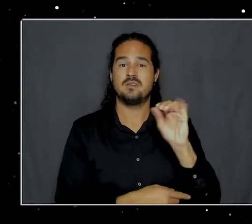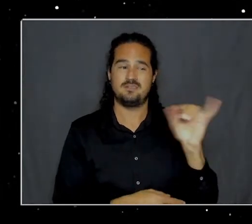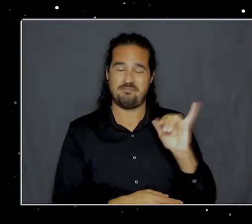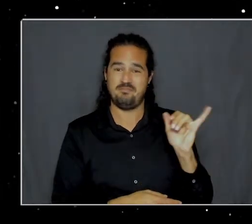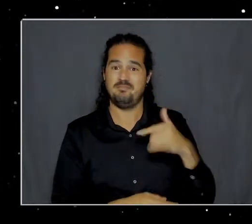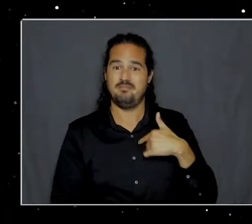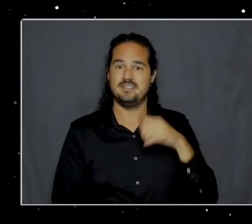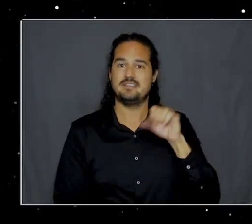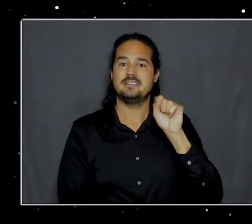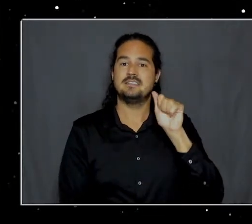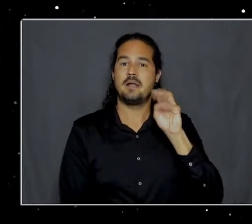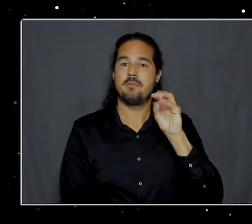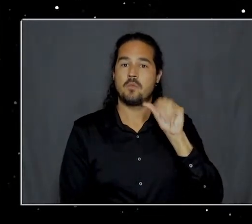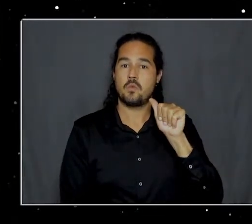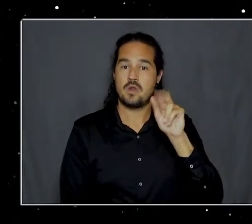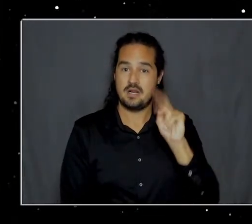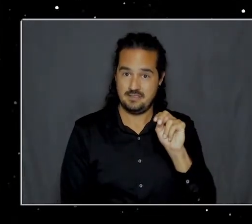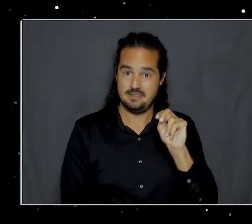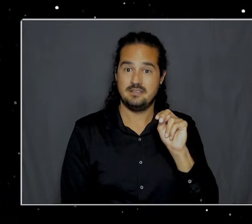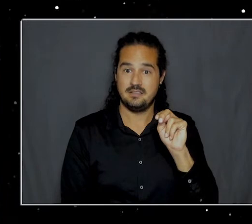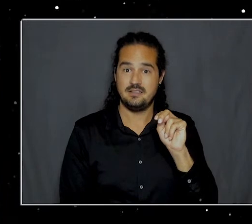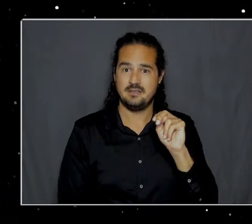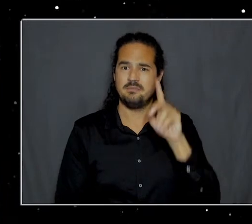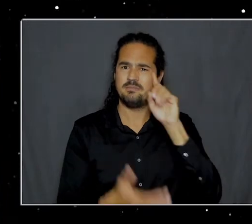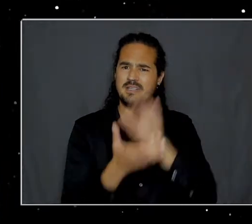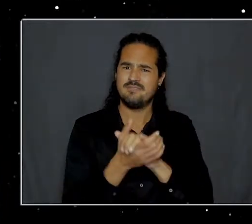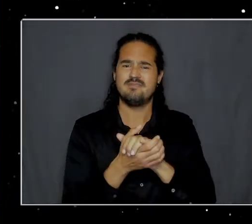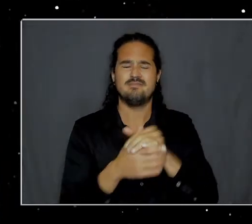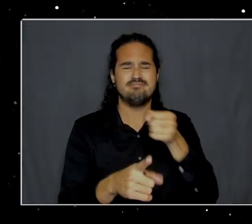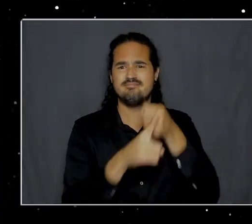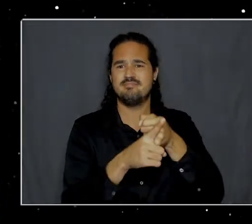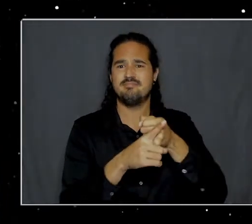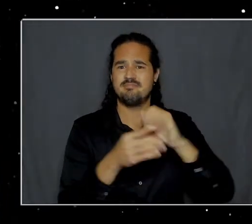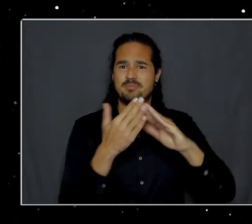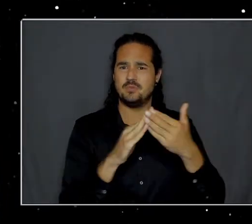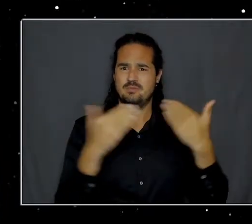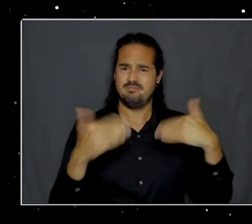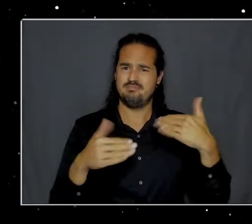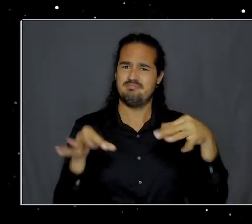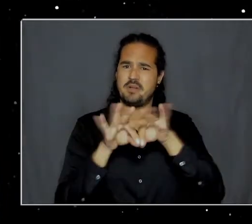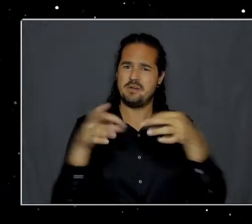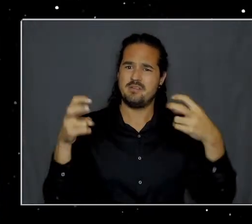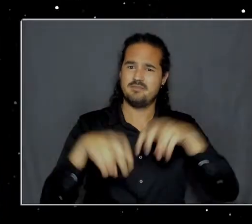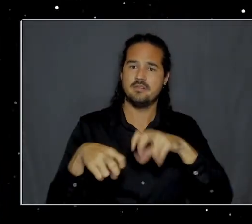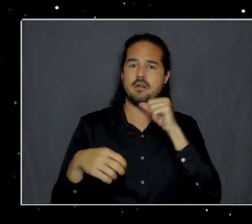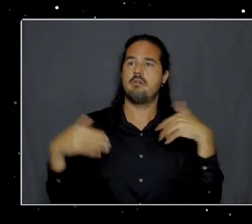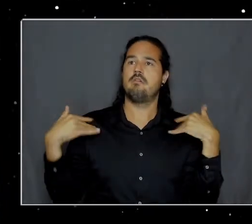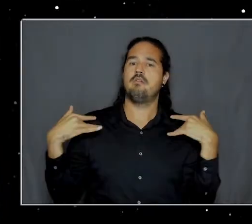PO LEAPAI: MY NAME IS PO LEAPAI. I'M A MEMBER OF THE WASHINGTON COALITION FOR POLICE